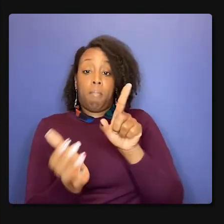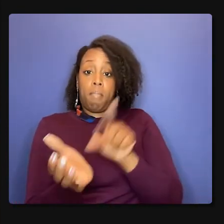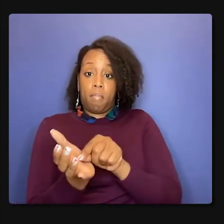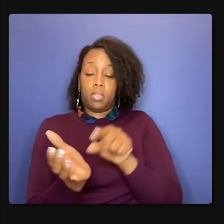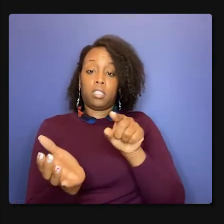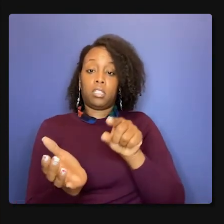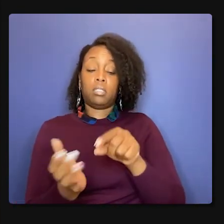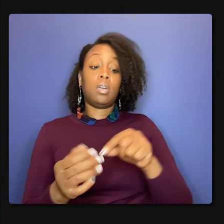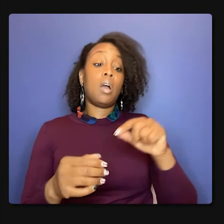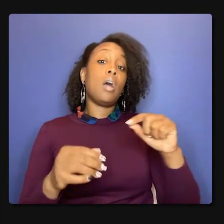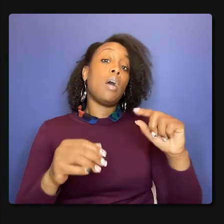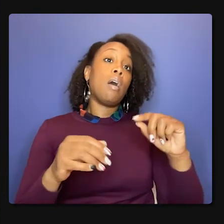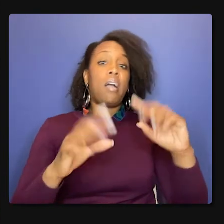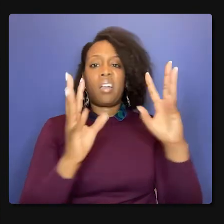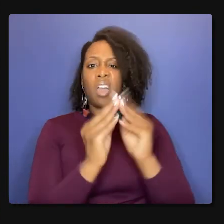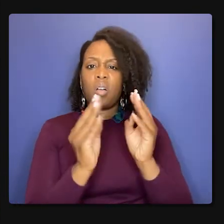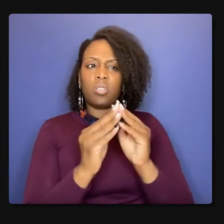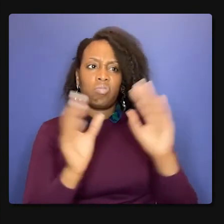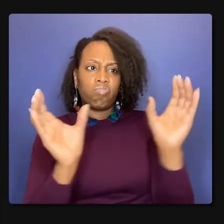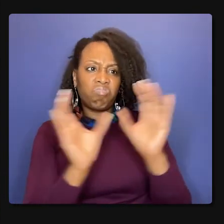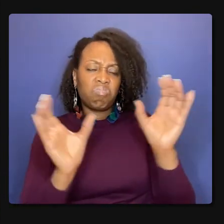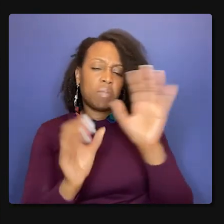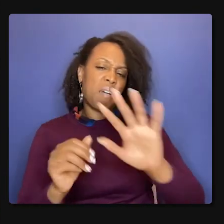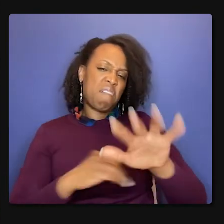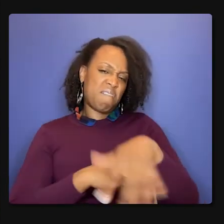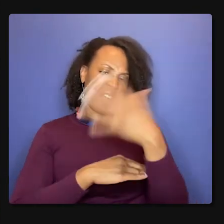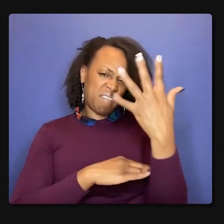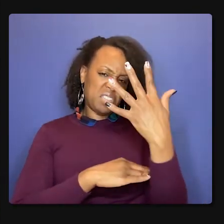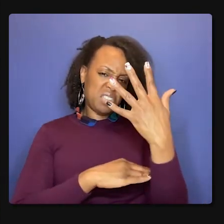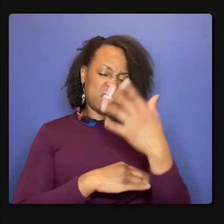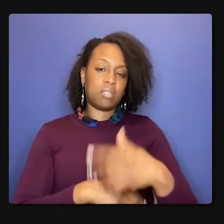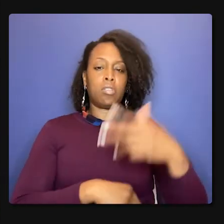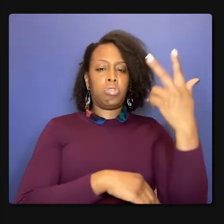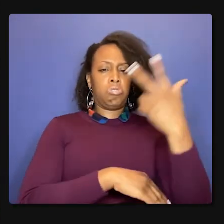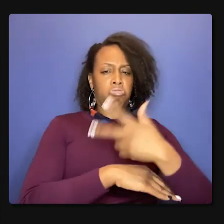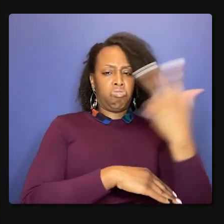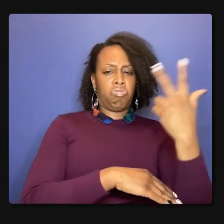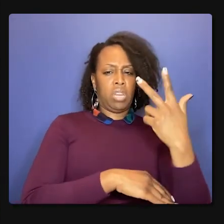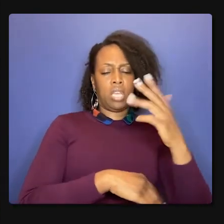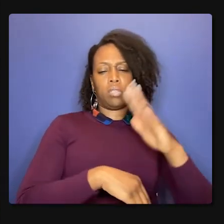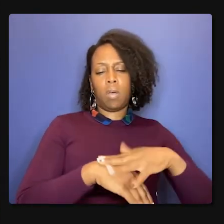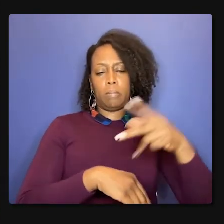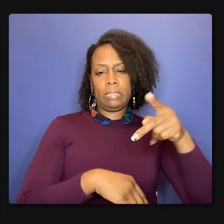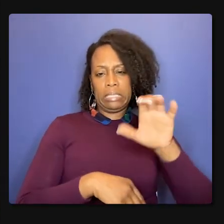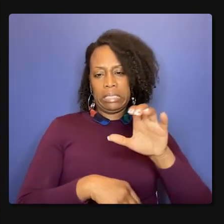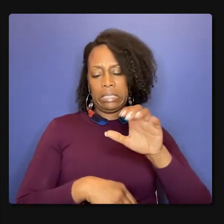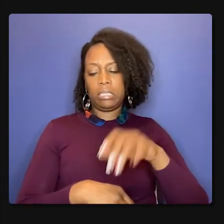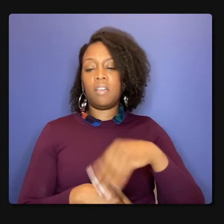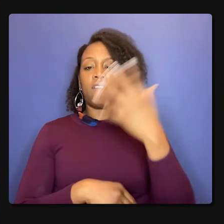For your initial publish, console certification is about five days and about three days on PC.